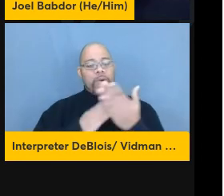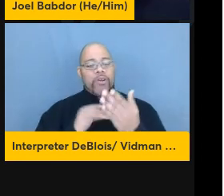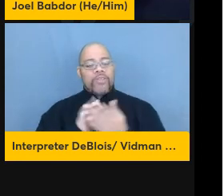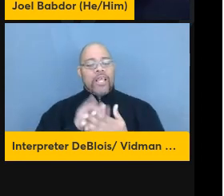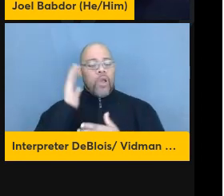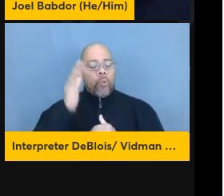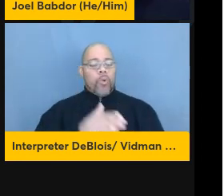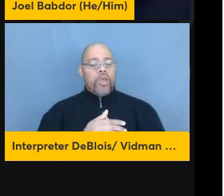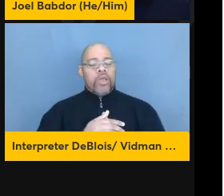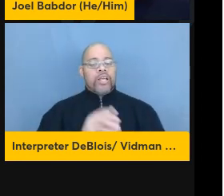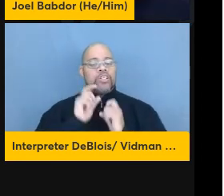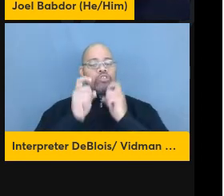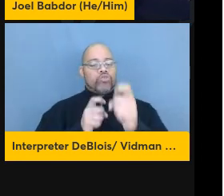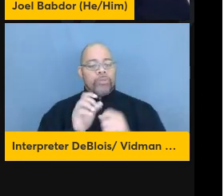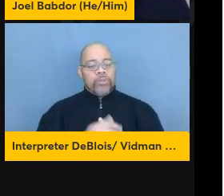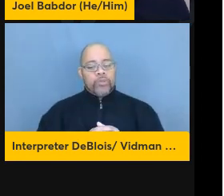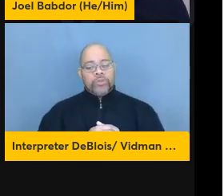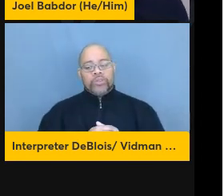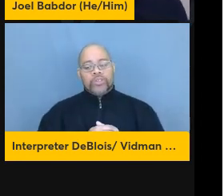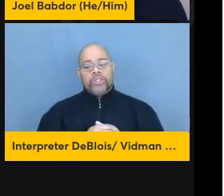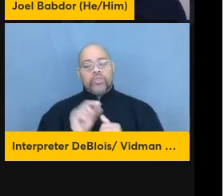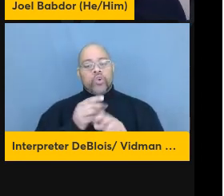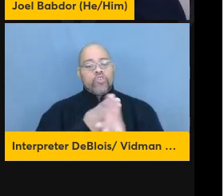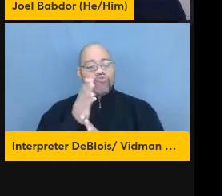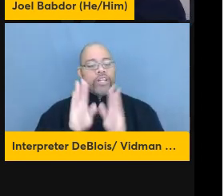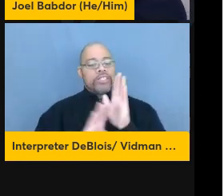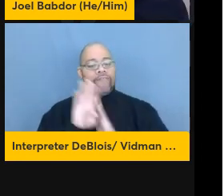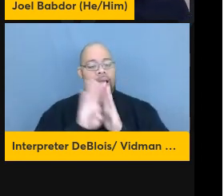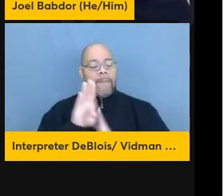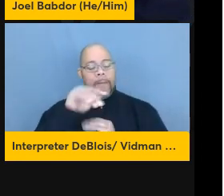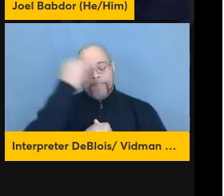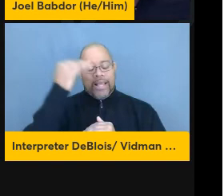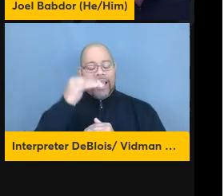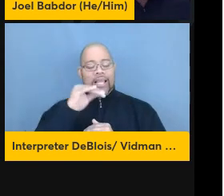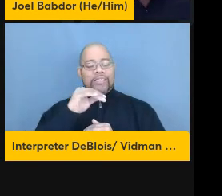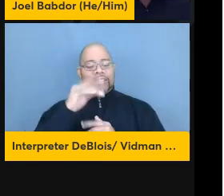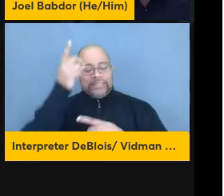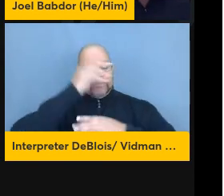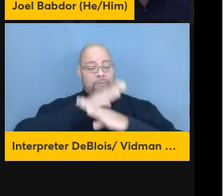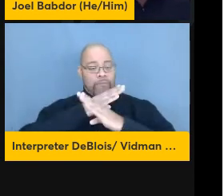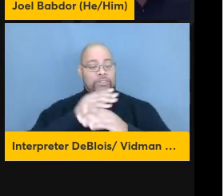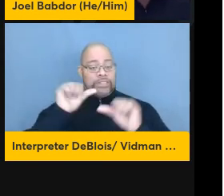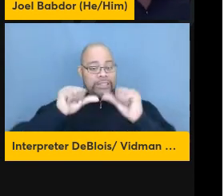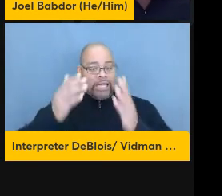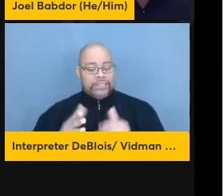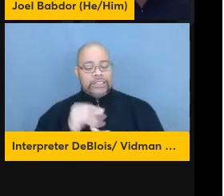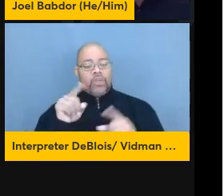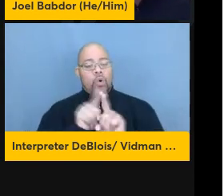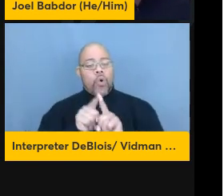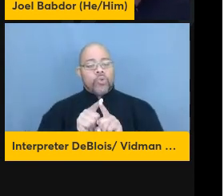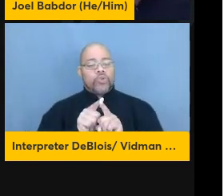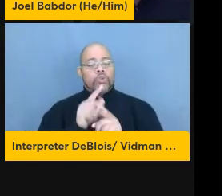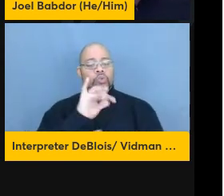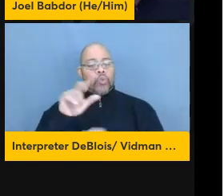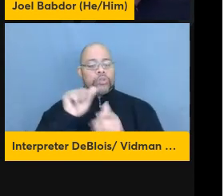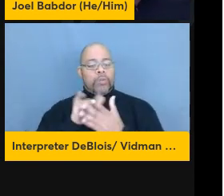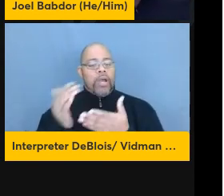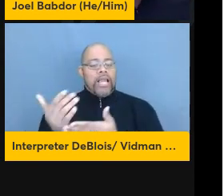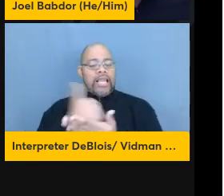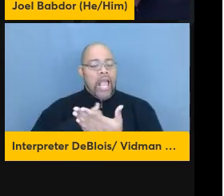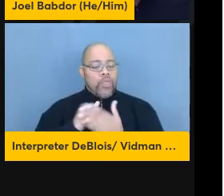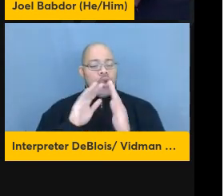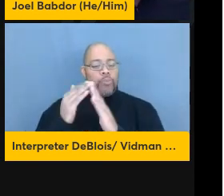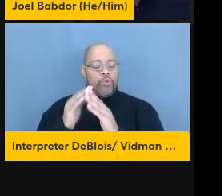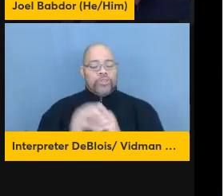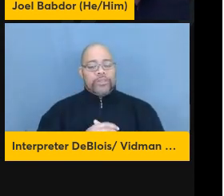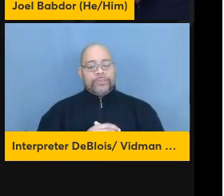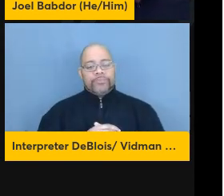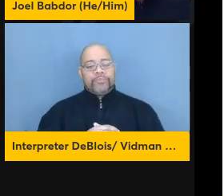contribute to career development of black immunologist, but also a set of tools that will gather the community. So I'll be in the